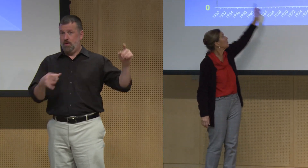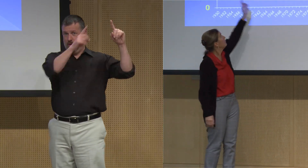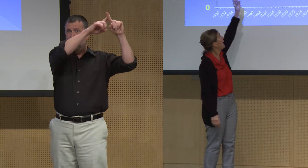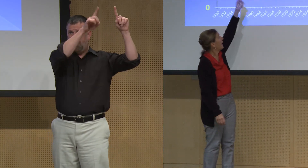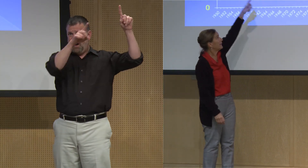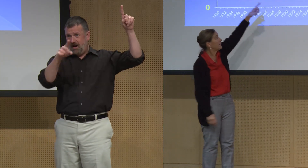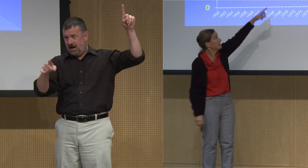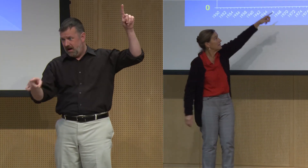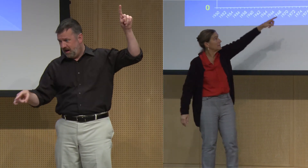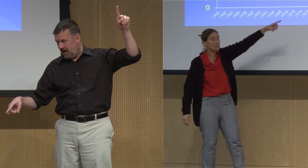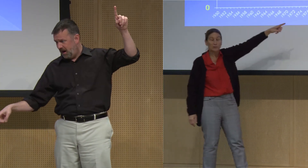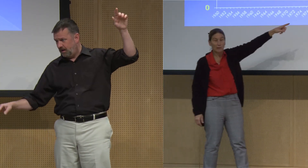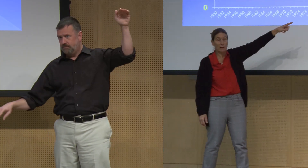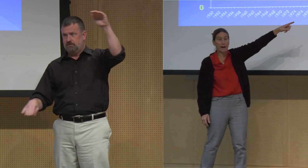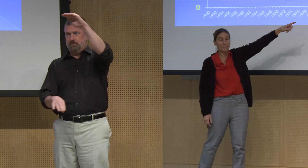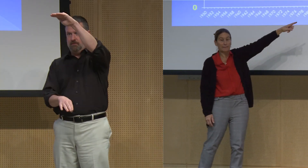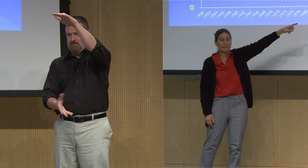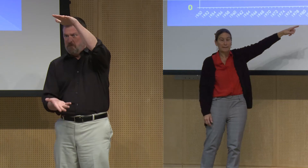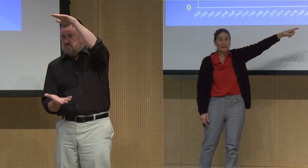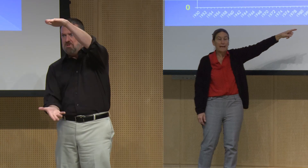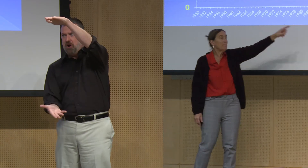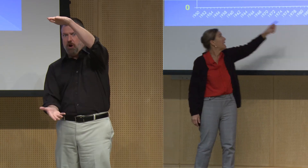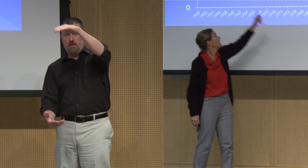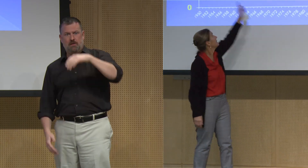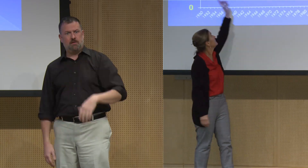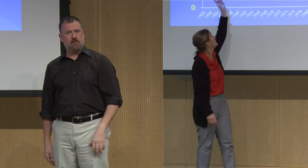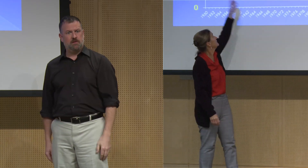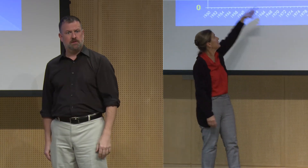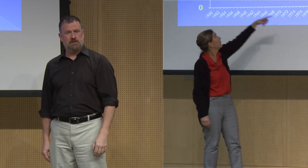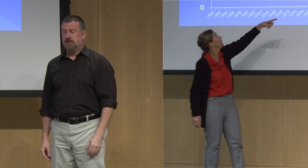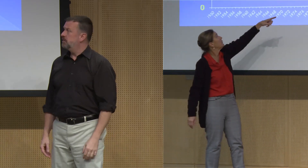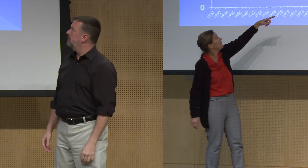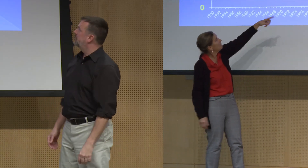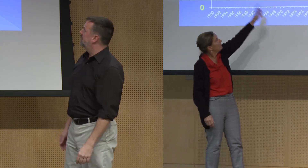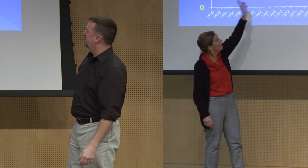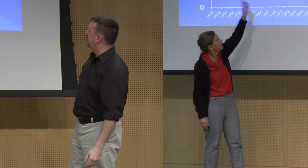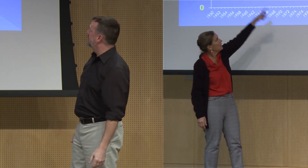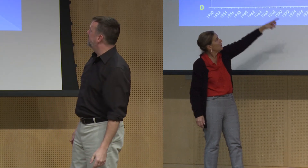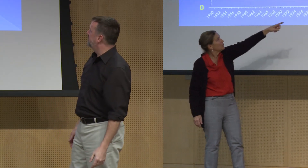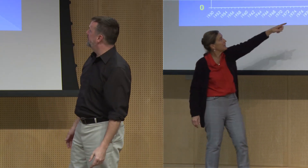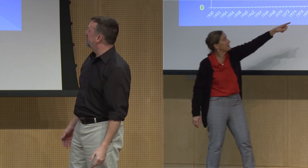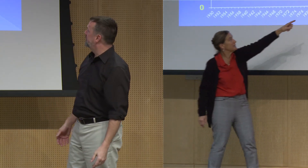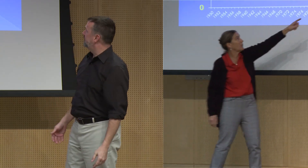THAT'S A DRAMATIC DECLINE, AND MAYBE THIS DOESN'T SEEM--BUT WHEN YOU LOOK AT THIS